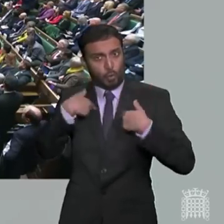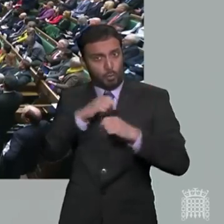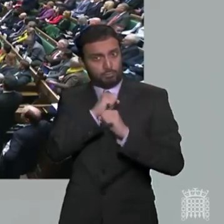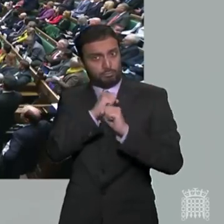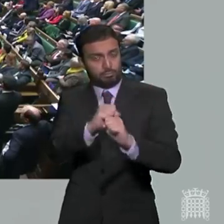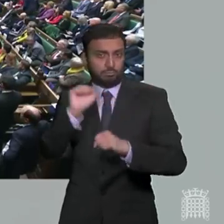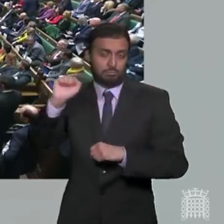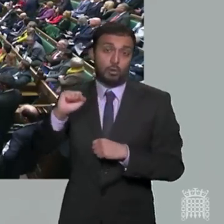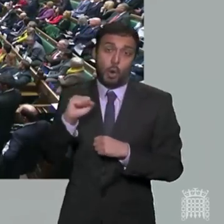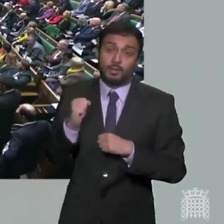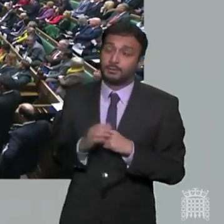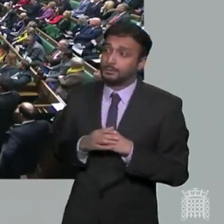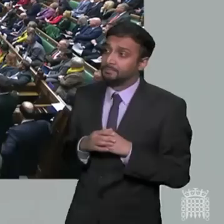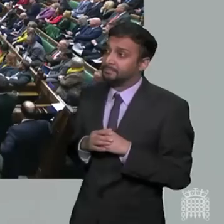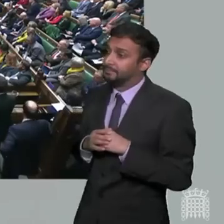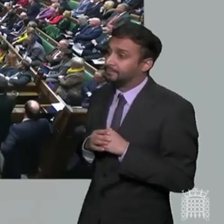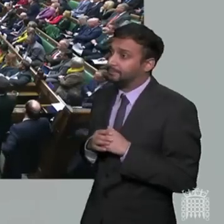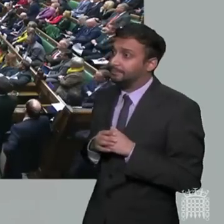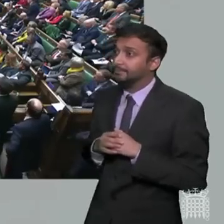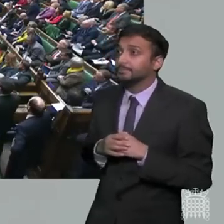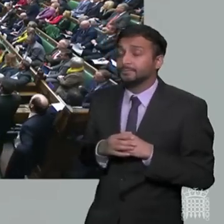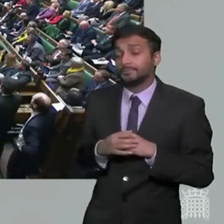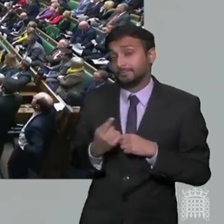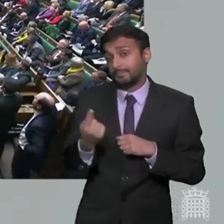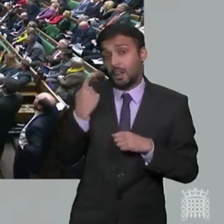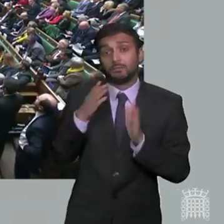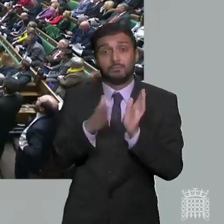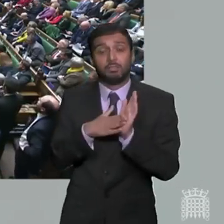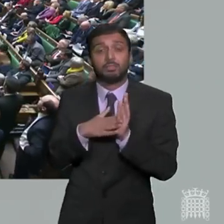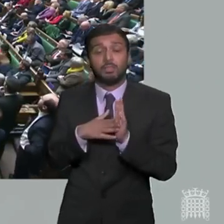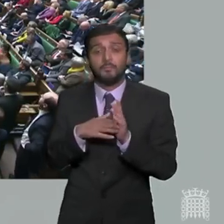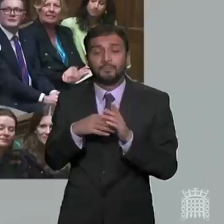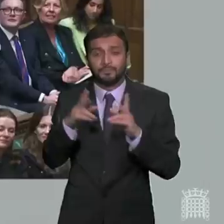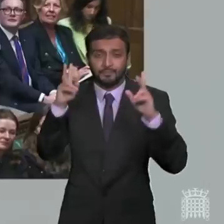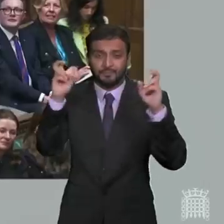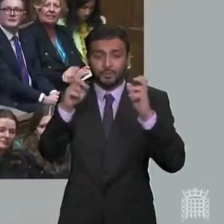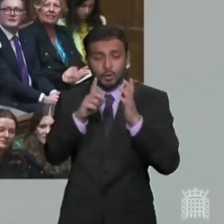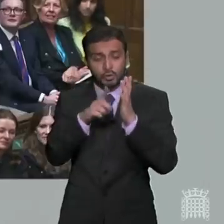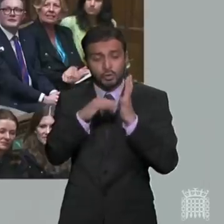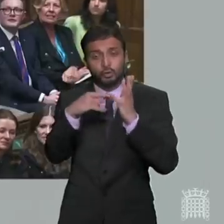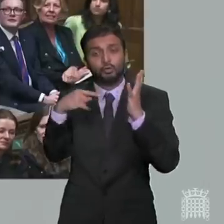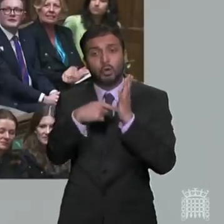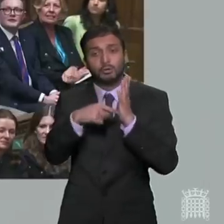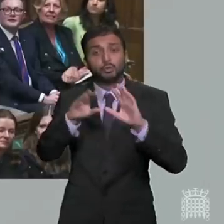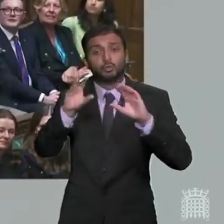Last month, Just Stop Oil clambered up the Dartford crossing, causing chaos for days.